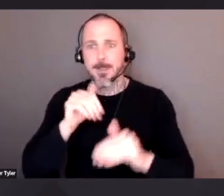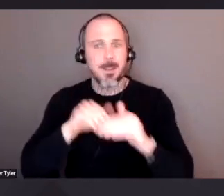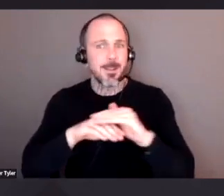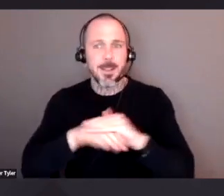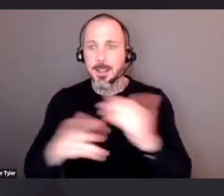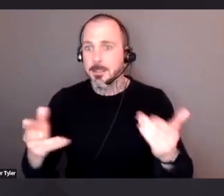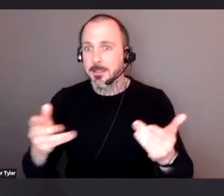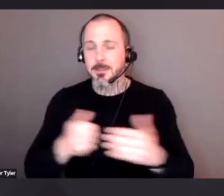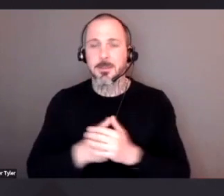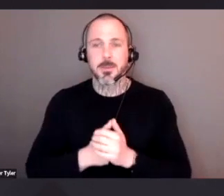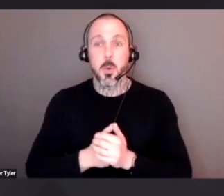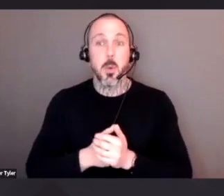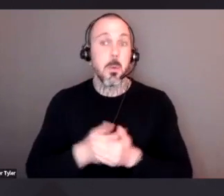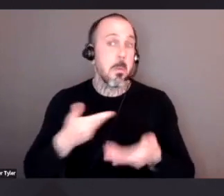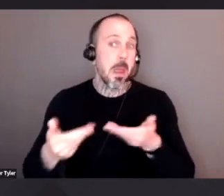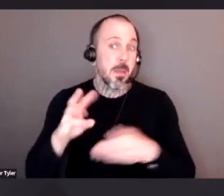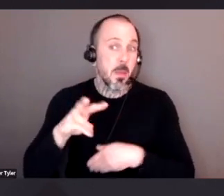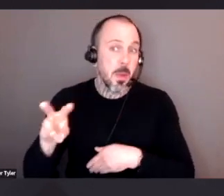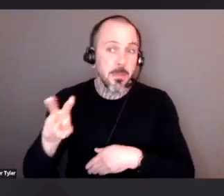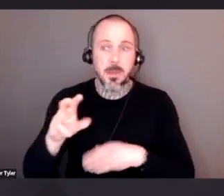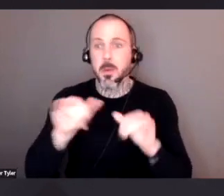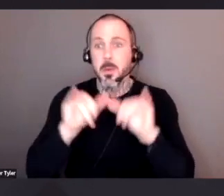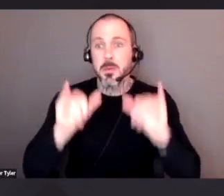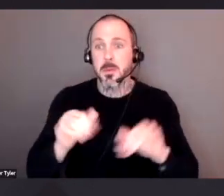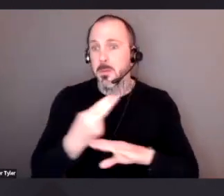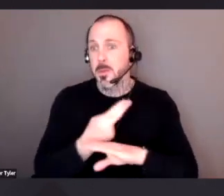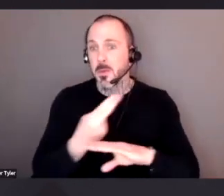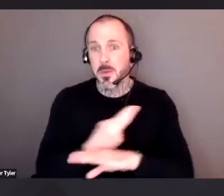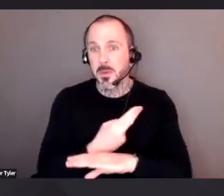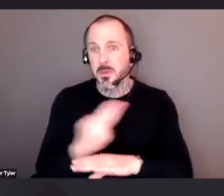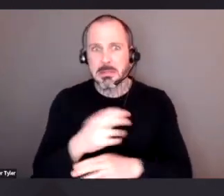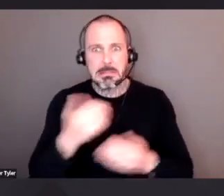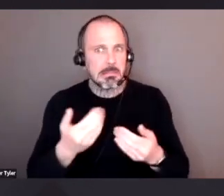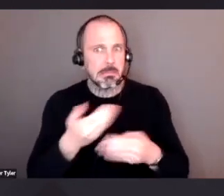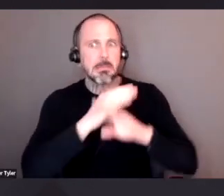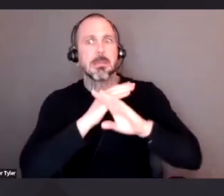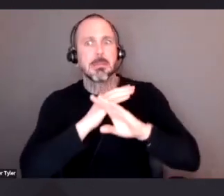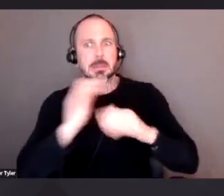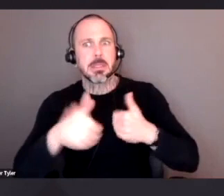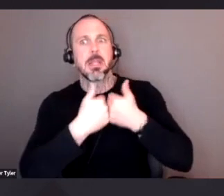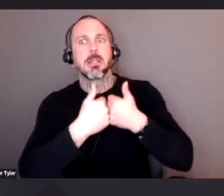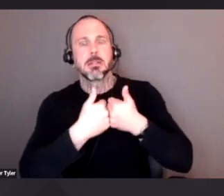with assisted technology such as screen readers, which can pose another barrier for applicants.